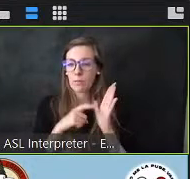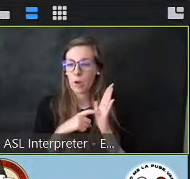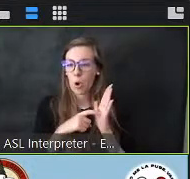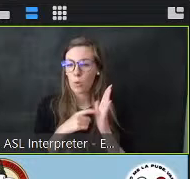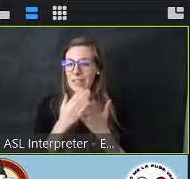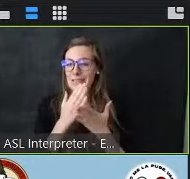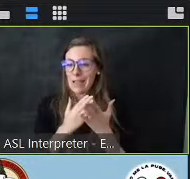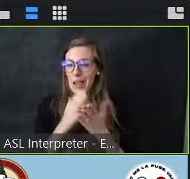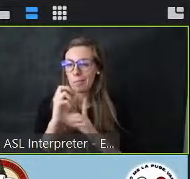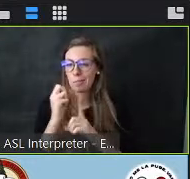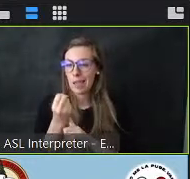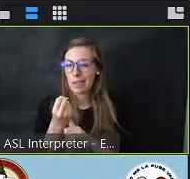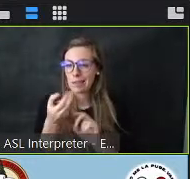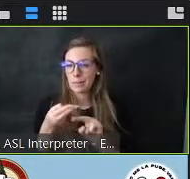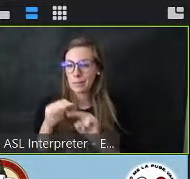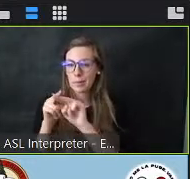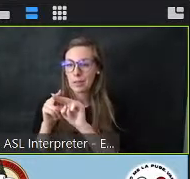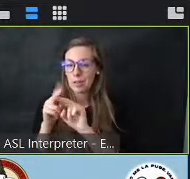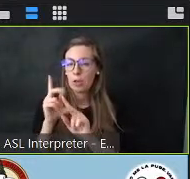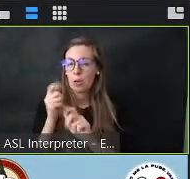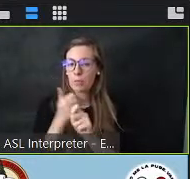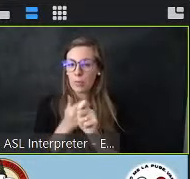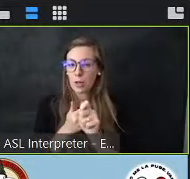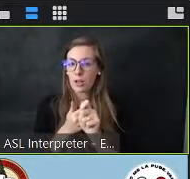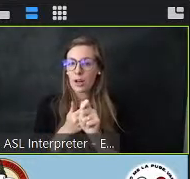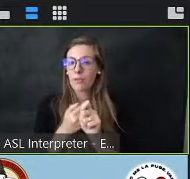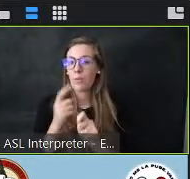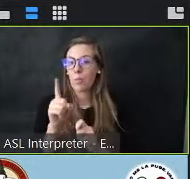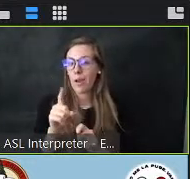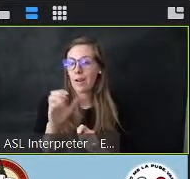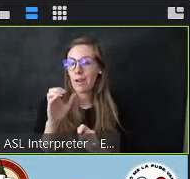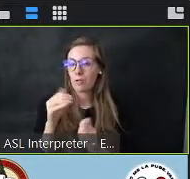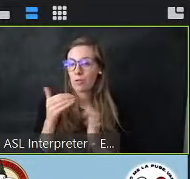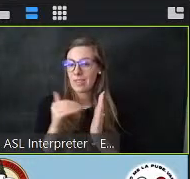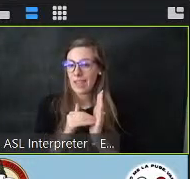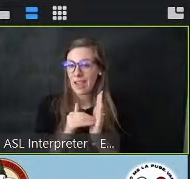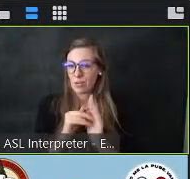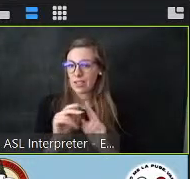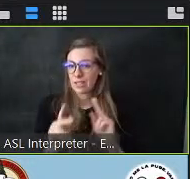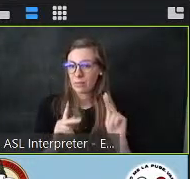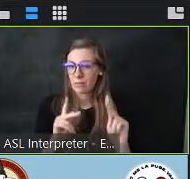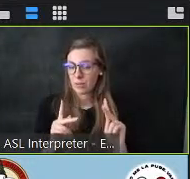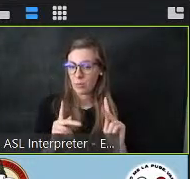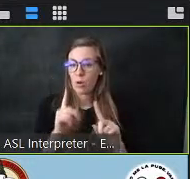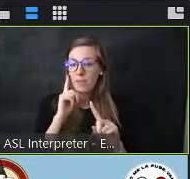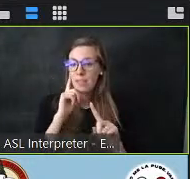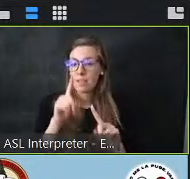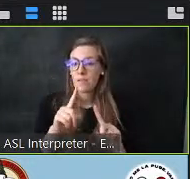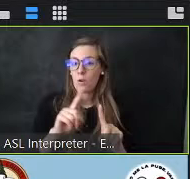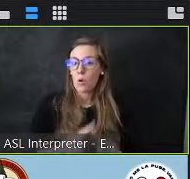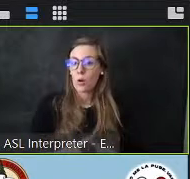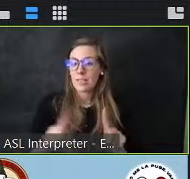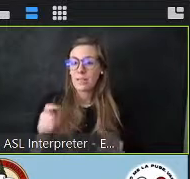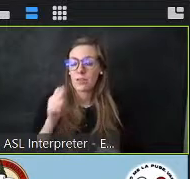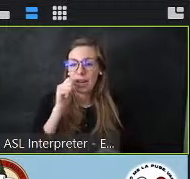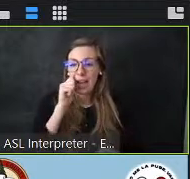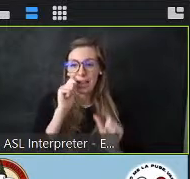every 100,000 between the ethnic groups, between Native Americans, Native Alaskan,